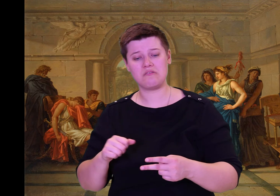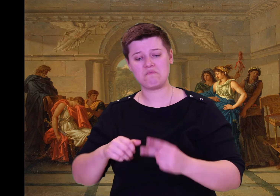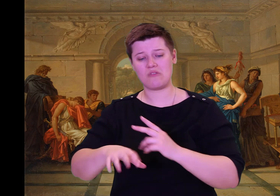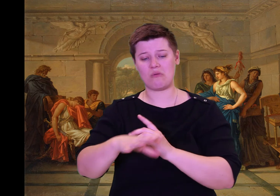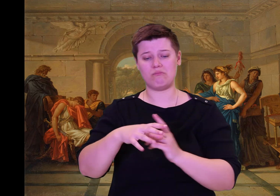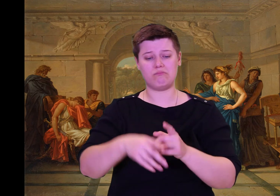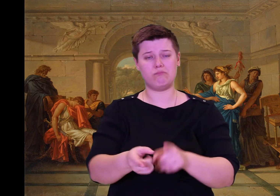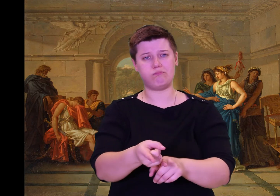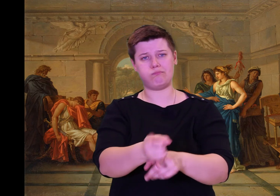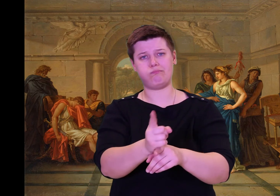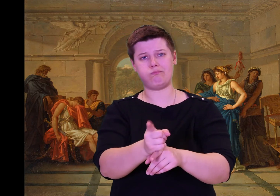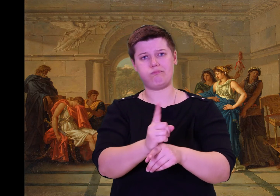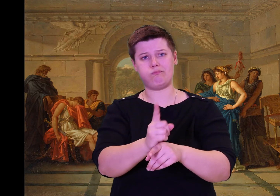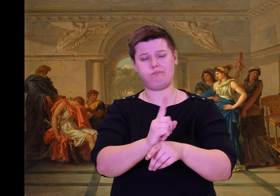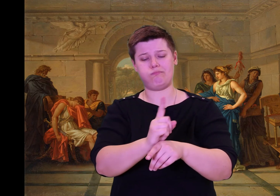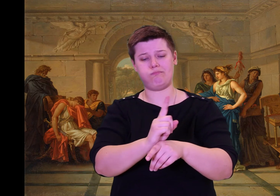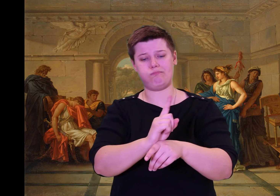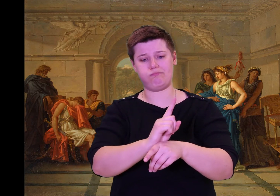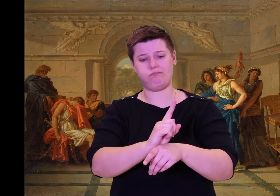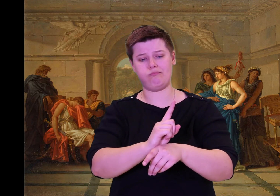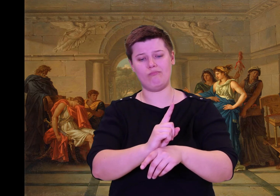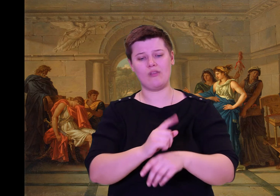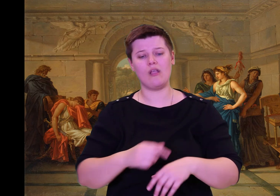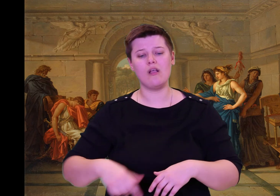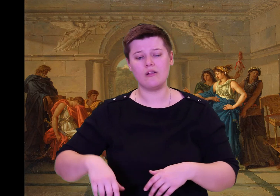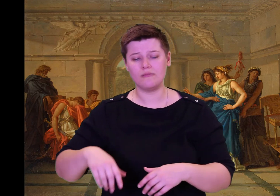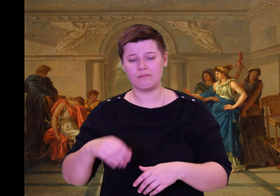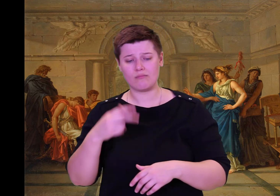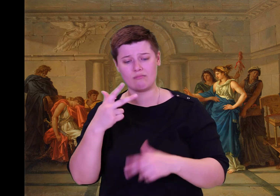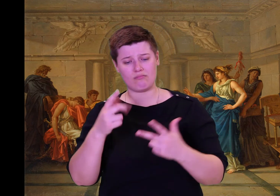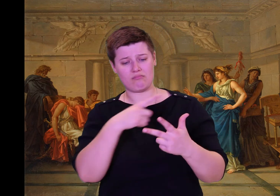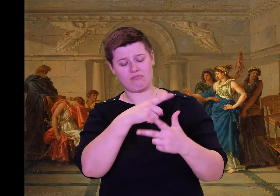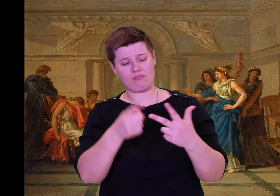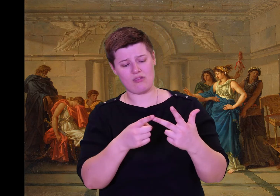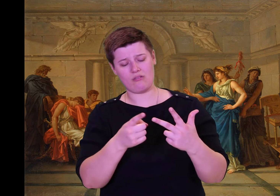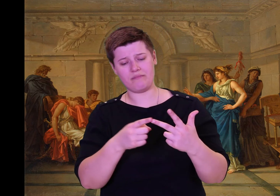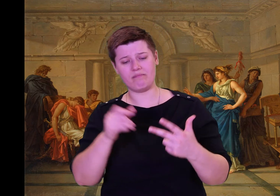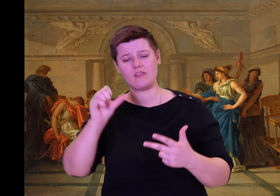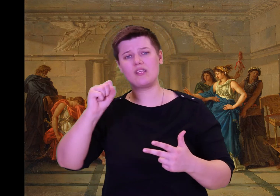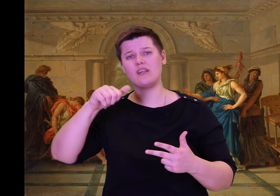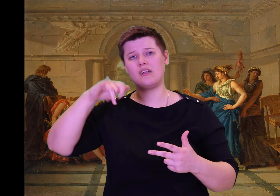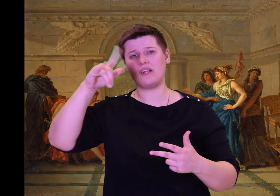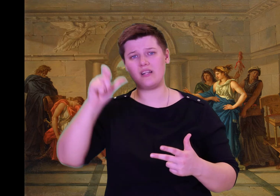fleet we cooked and ate our meal, then holy night came down; we slept beside